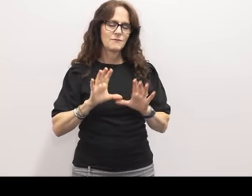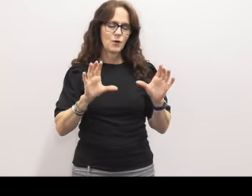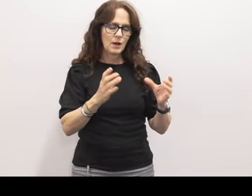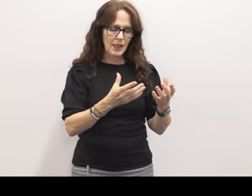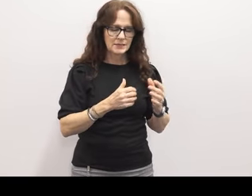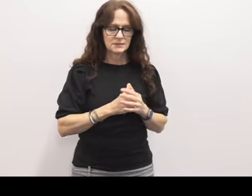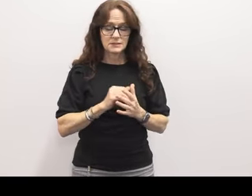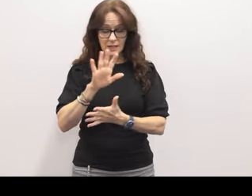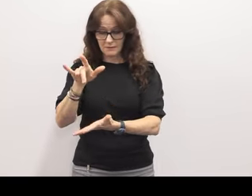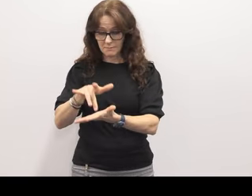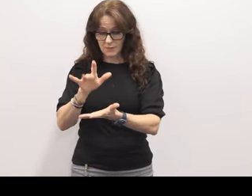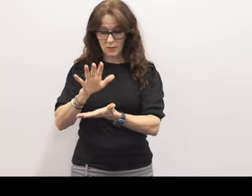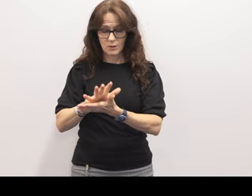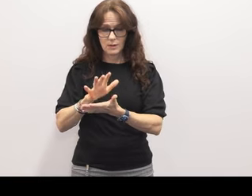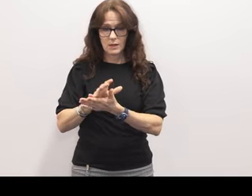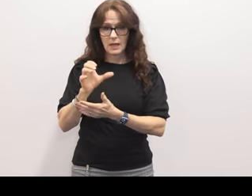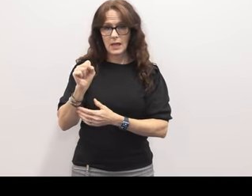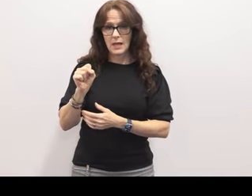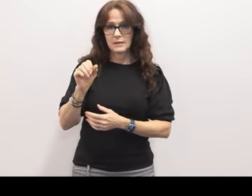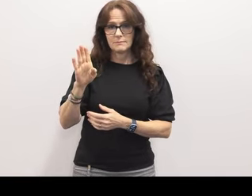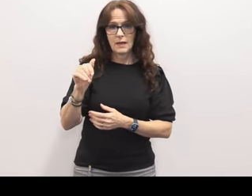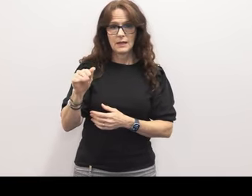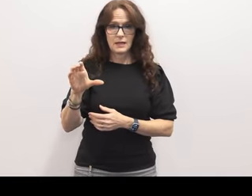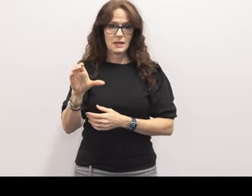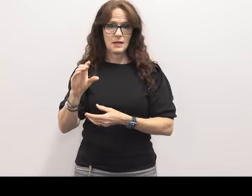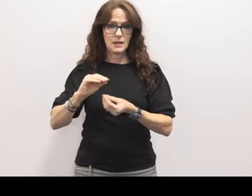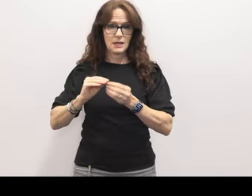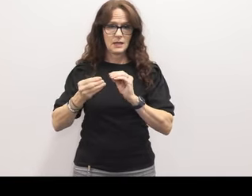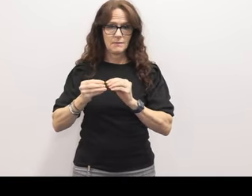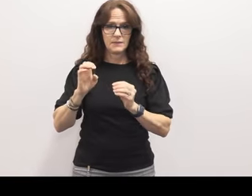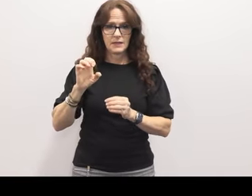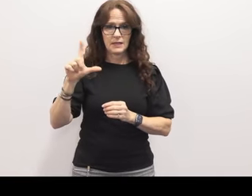For middle school, we're going to look at SPACs data, both in ELA and Math.